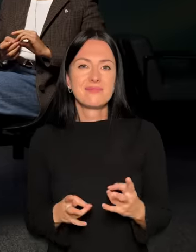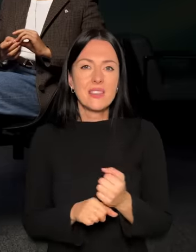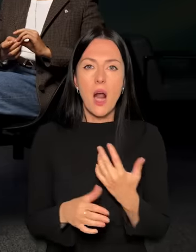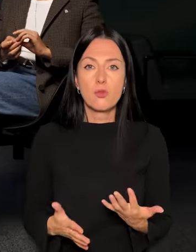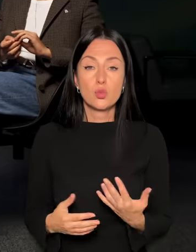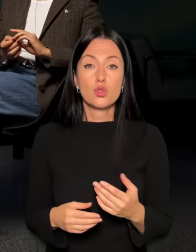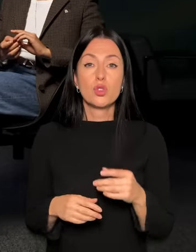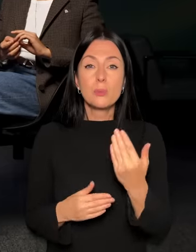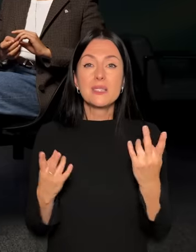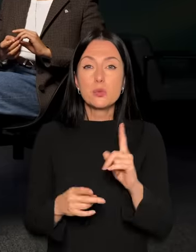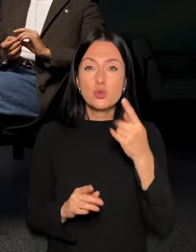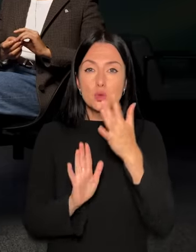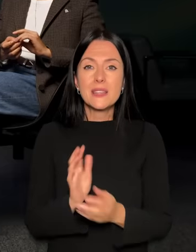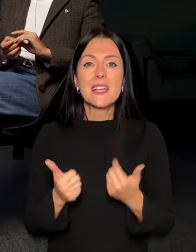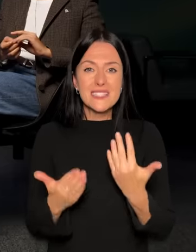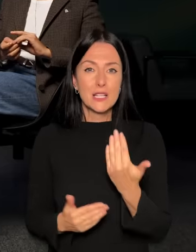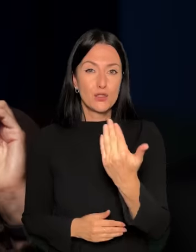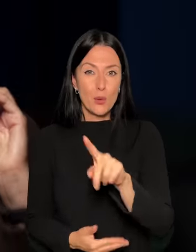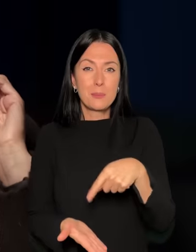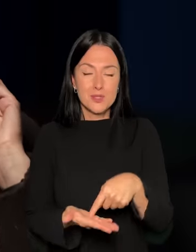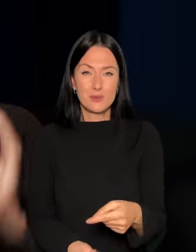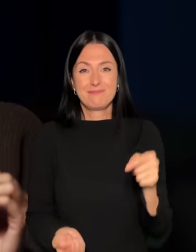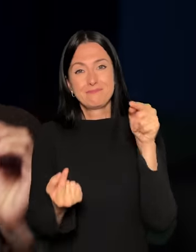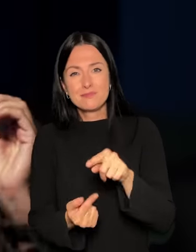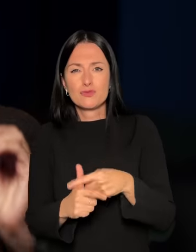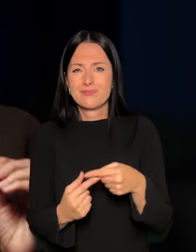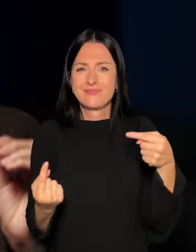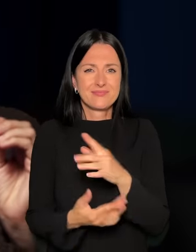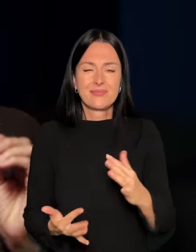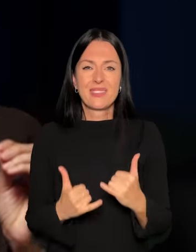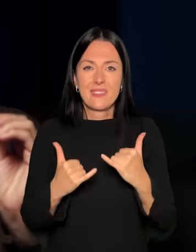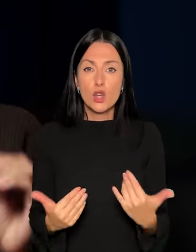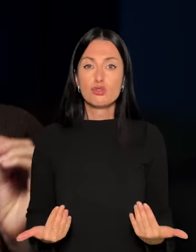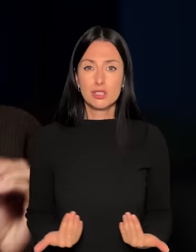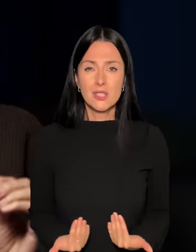To understand how well your city is adapted for living or not,